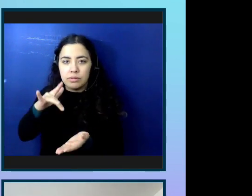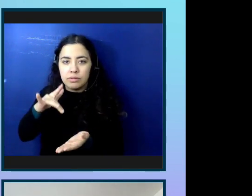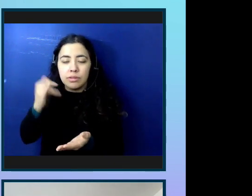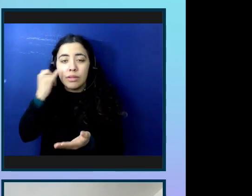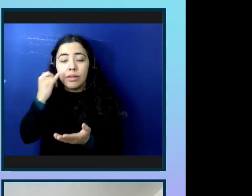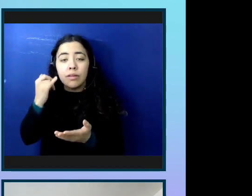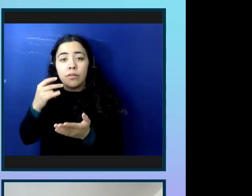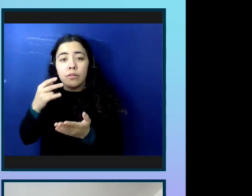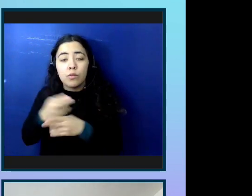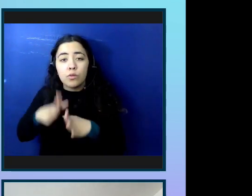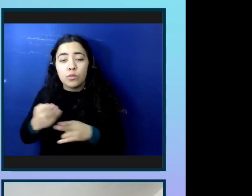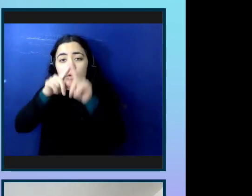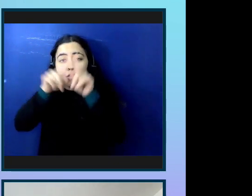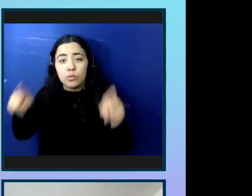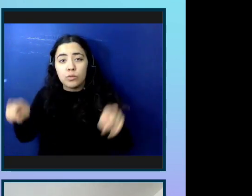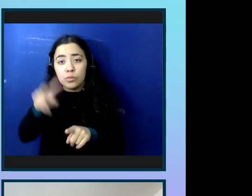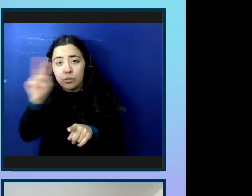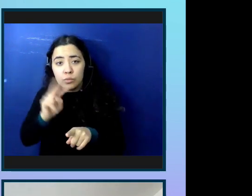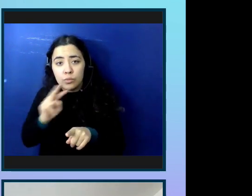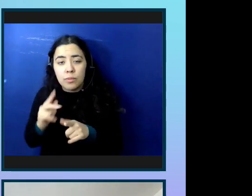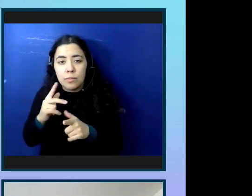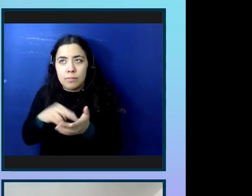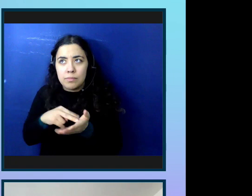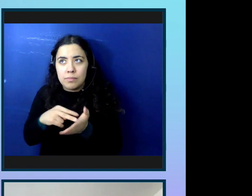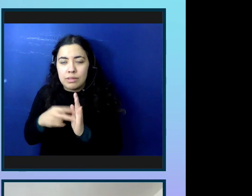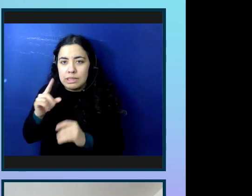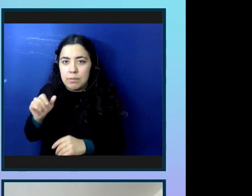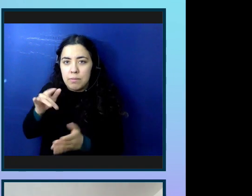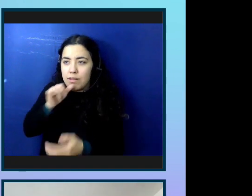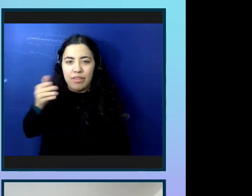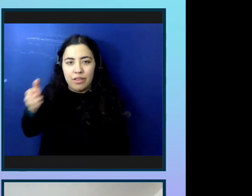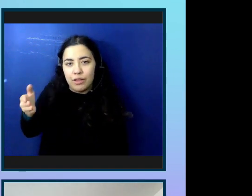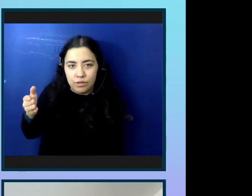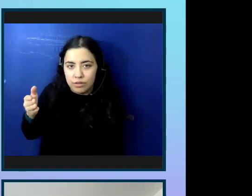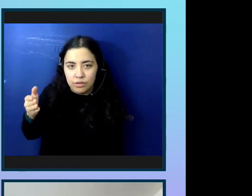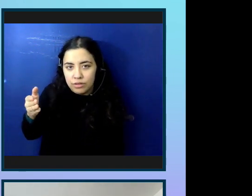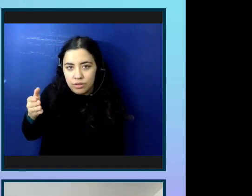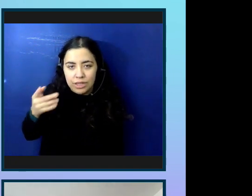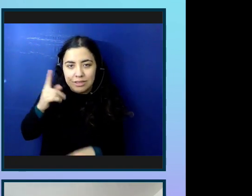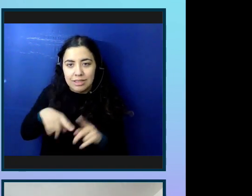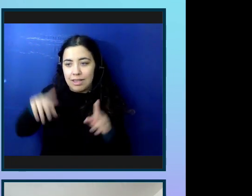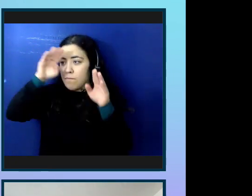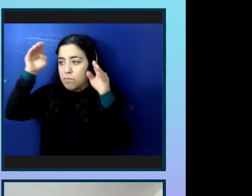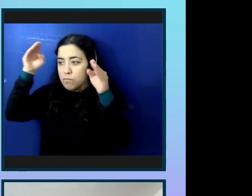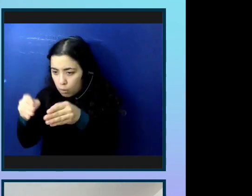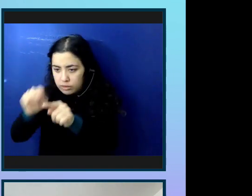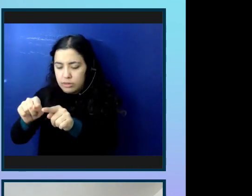it's almost as if the disabled button doesn't exist because they're never able to actually land focus, to understand that there is a disabled button on a page.